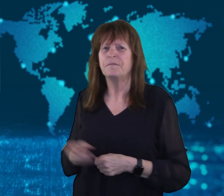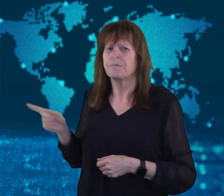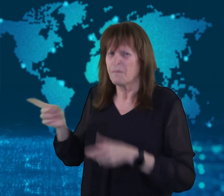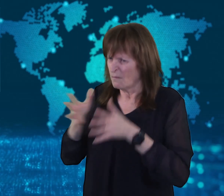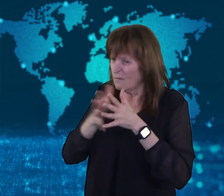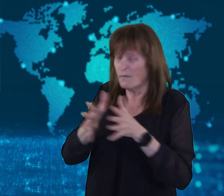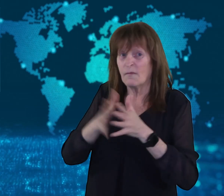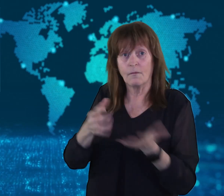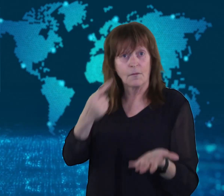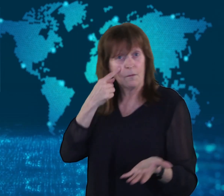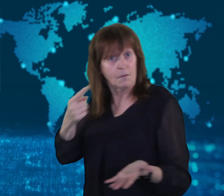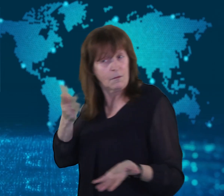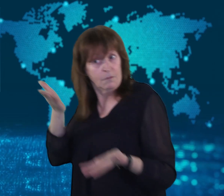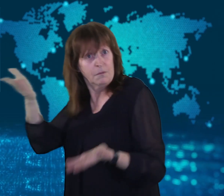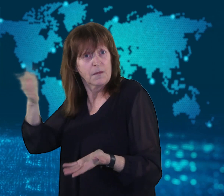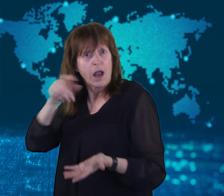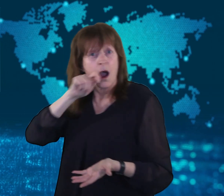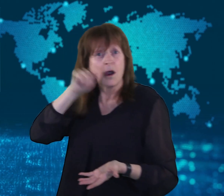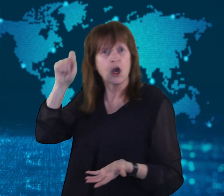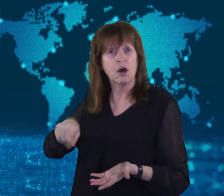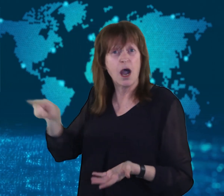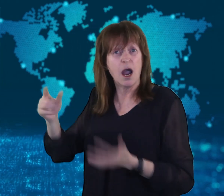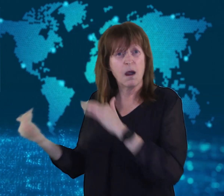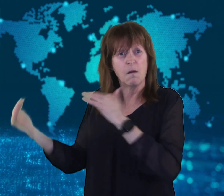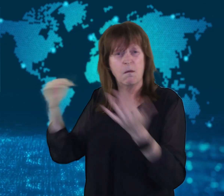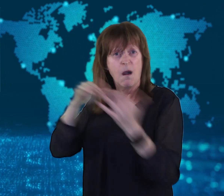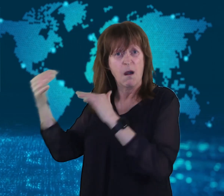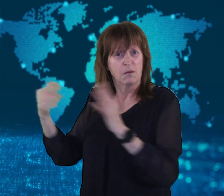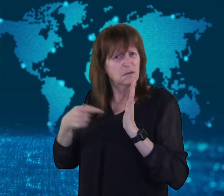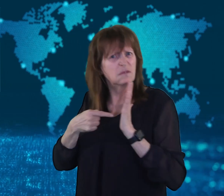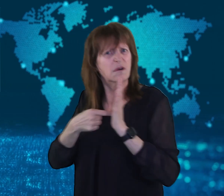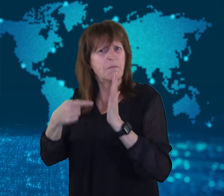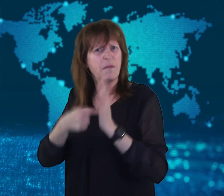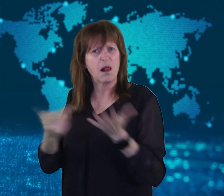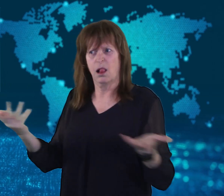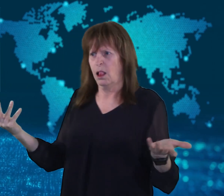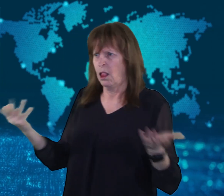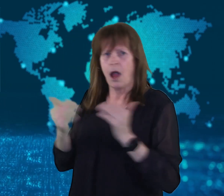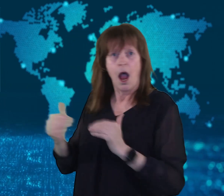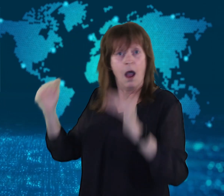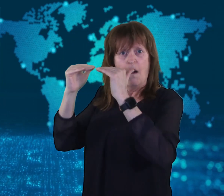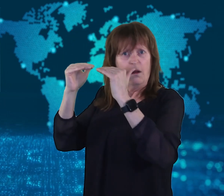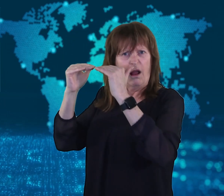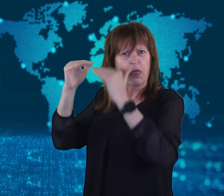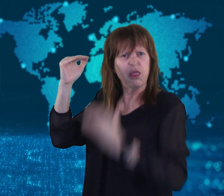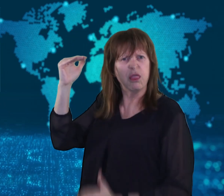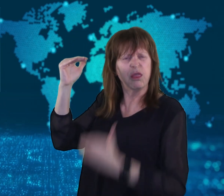Guterres cited the Ukrainian war as an example of loss of gender equality.